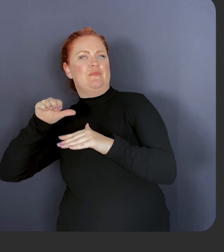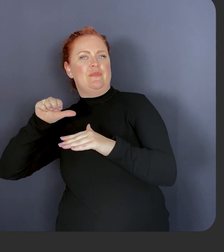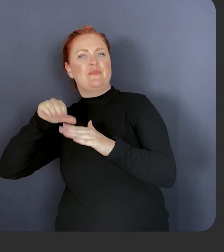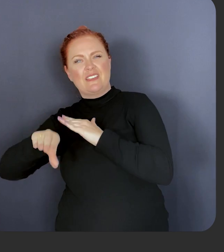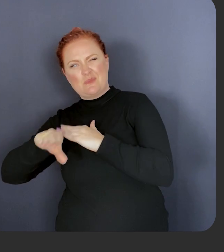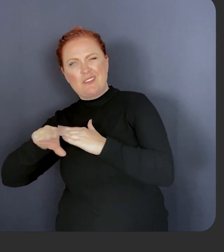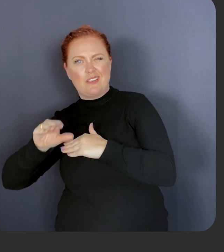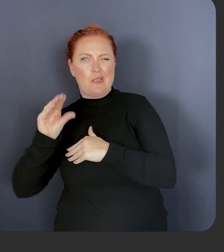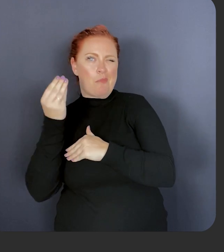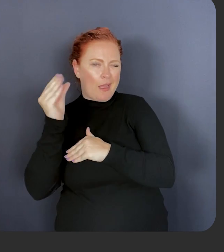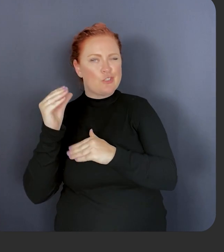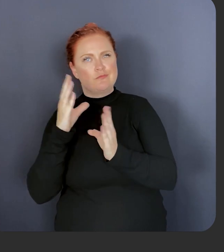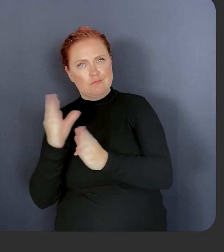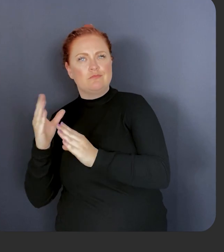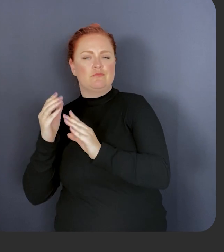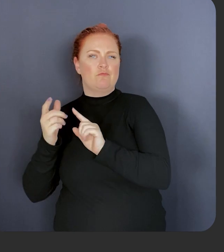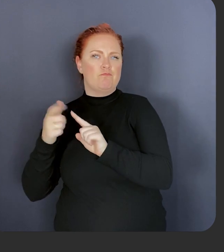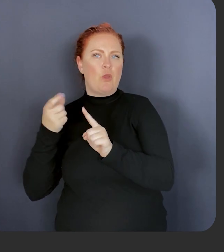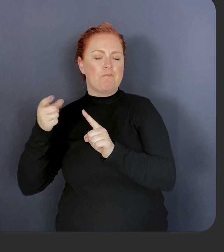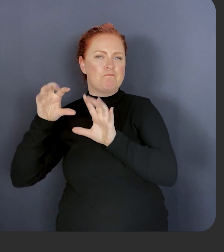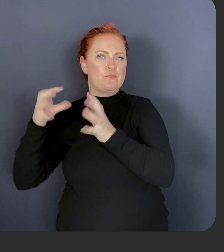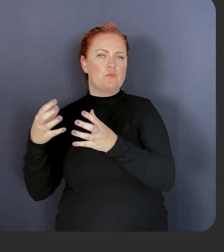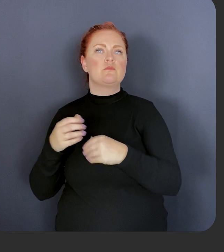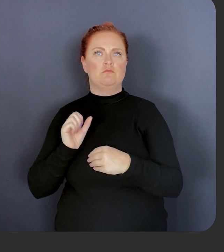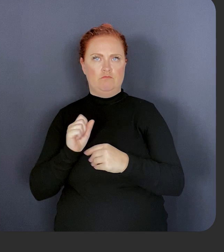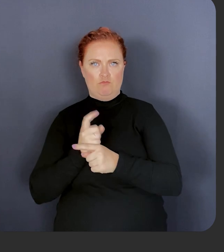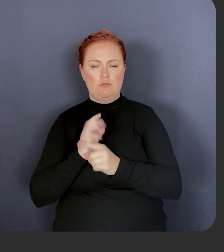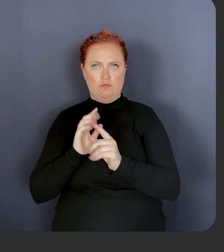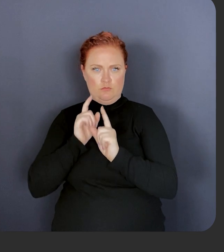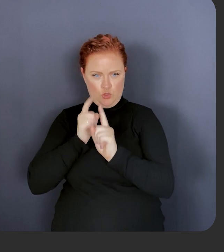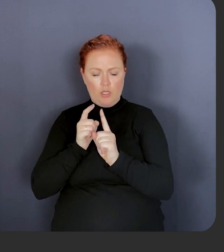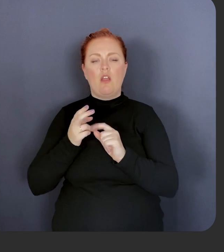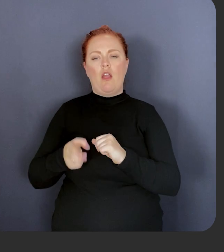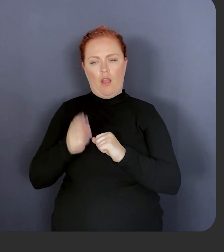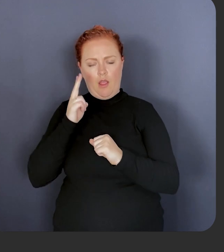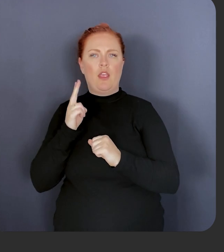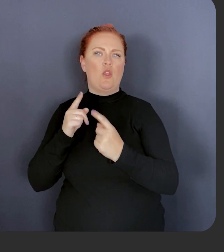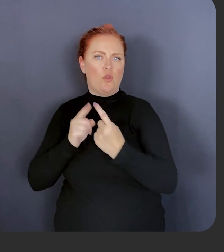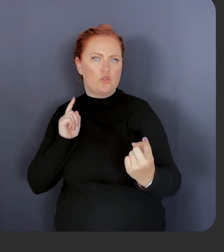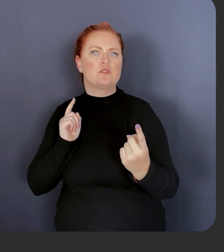package to make sure-- yes, targeting high-contrast mode--